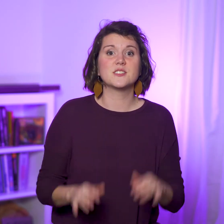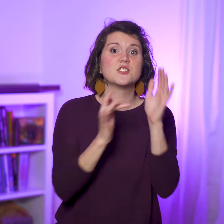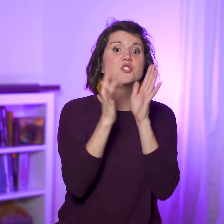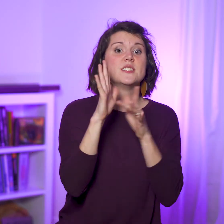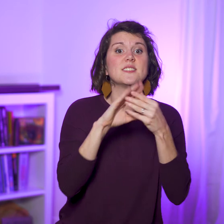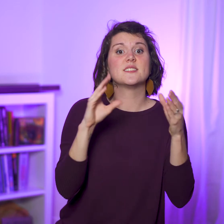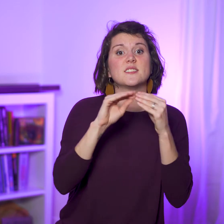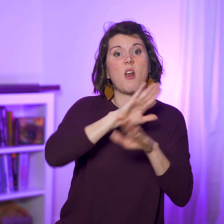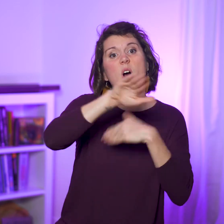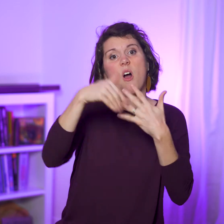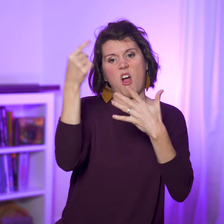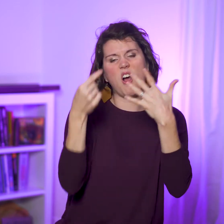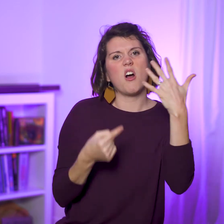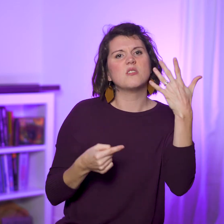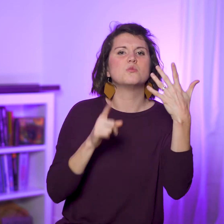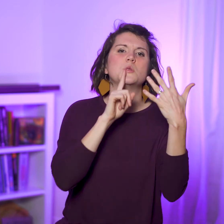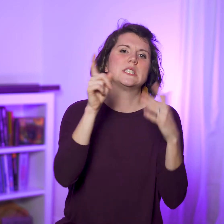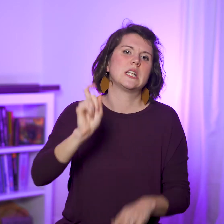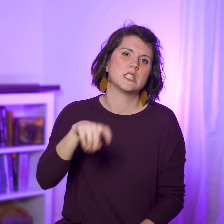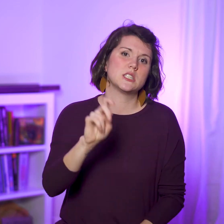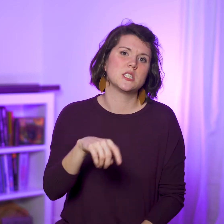Jesus says all of this was necessary.